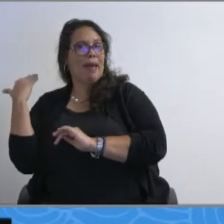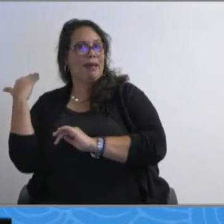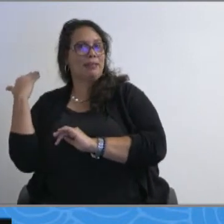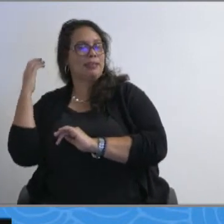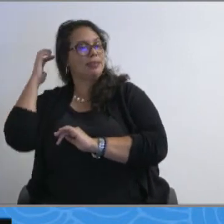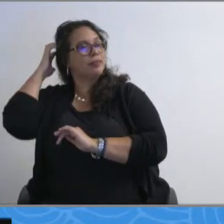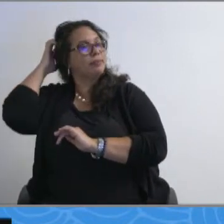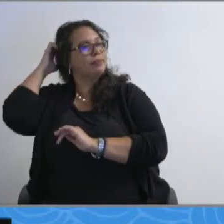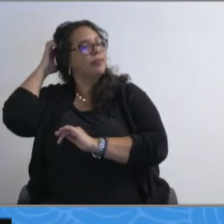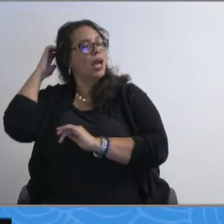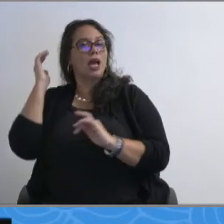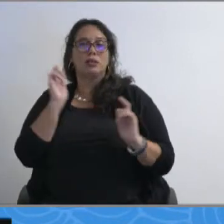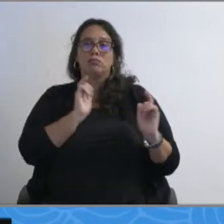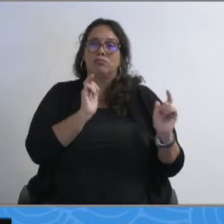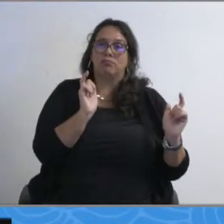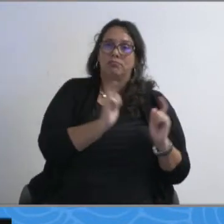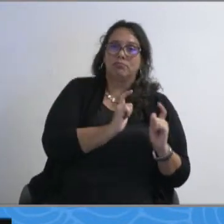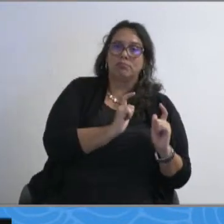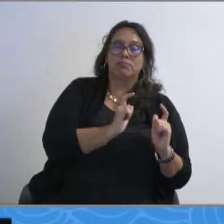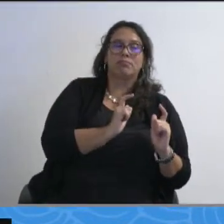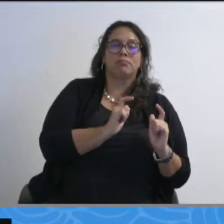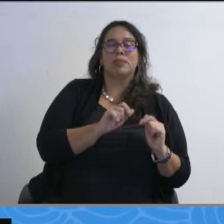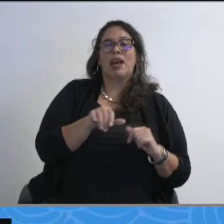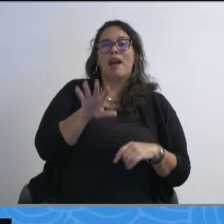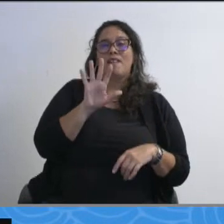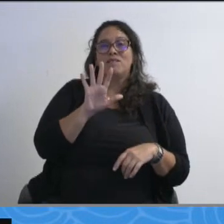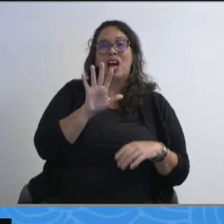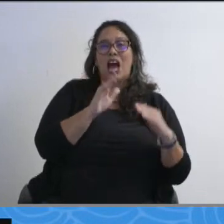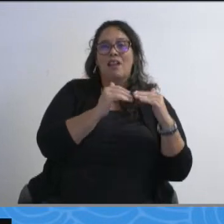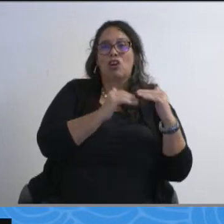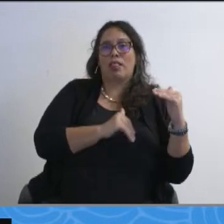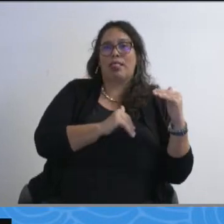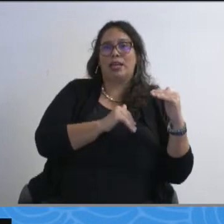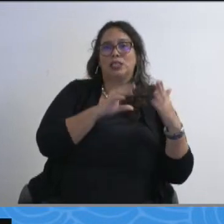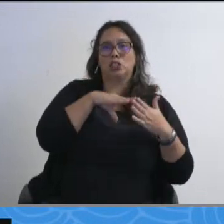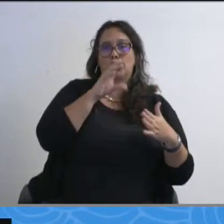And a small group being defined as five or less students.